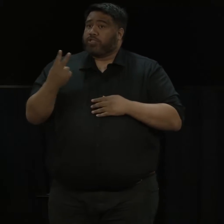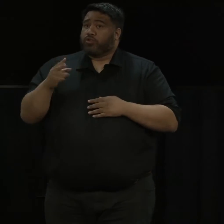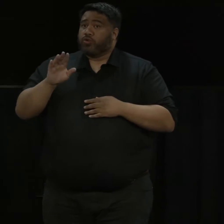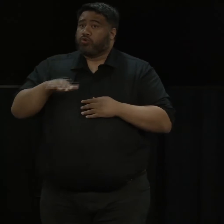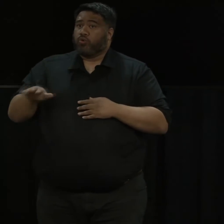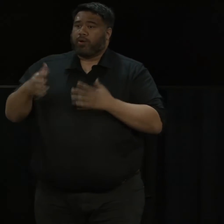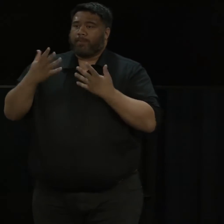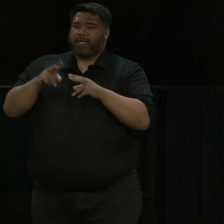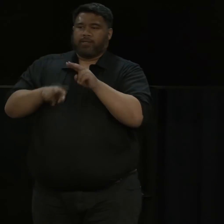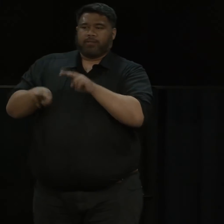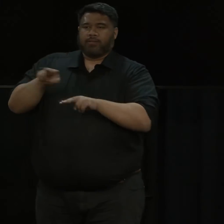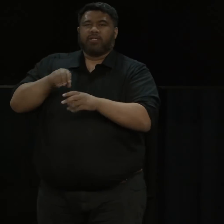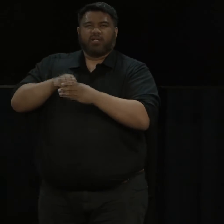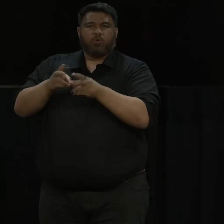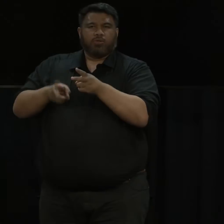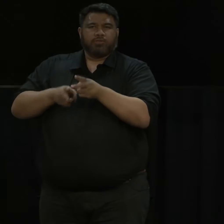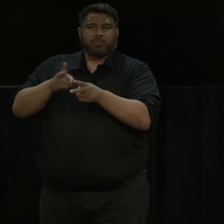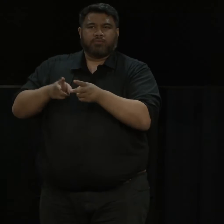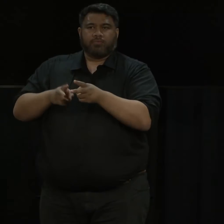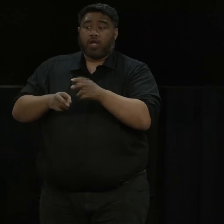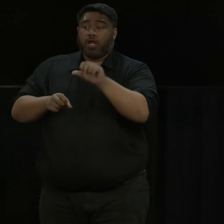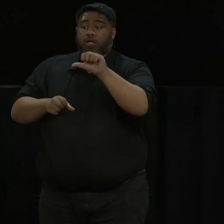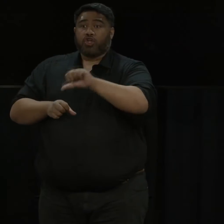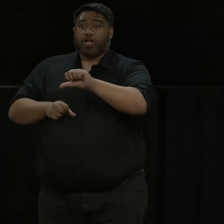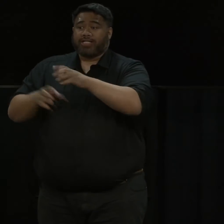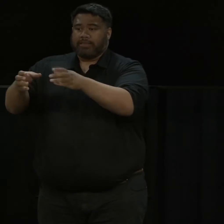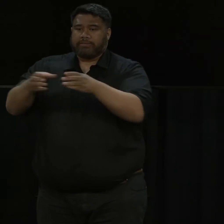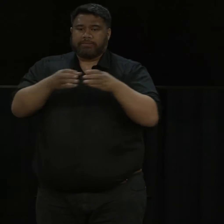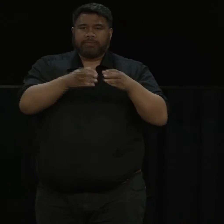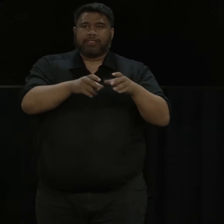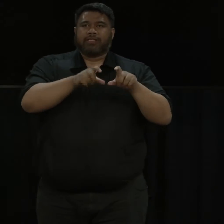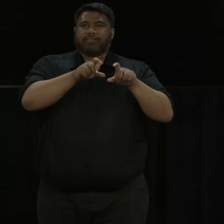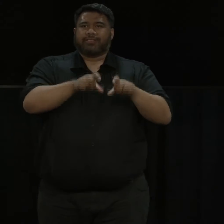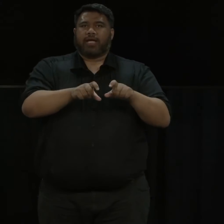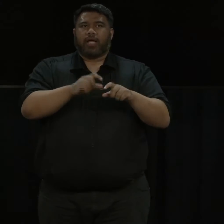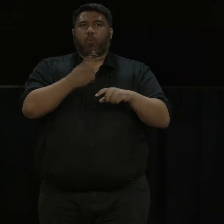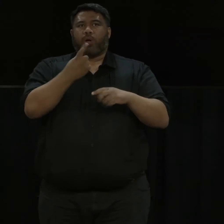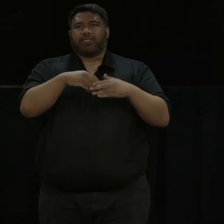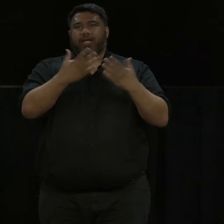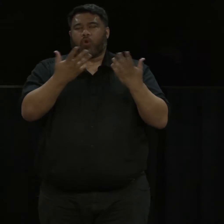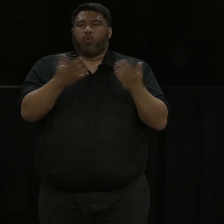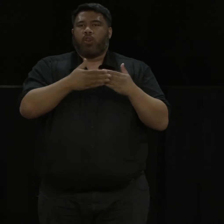outbreak today have been children under age 12$$JOIN. 42 children under the age of 12